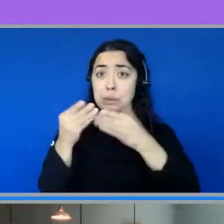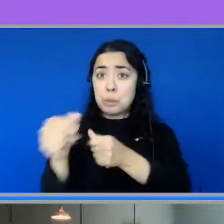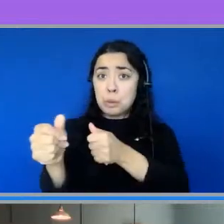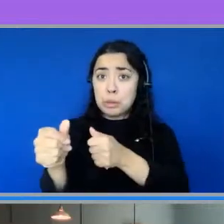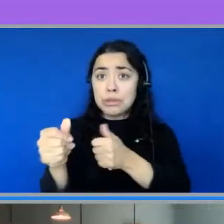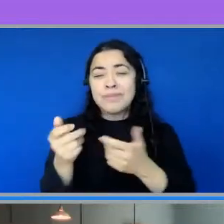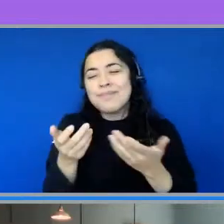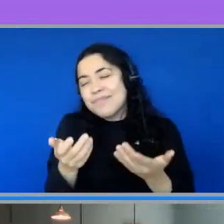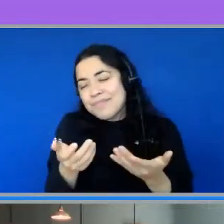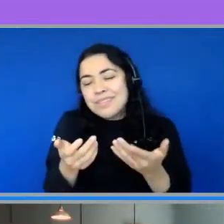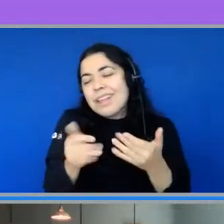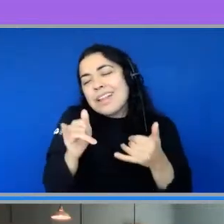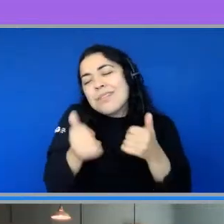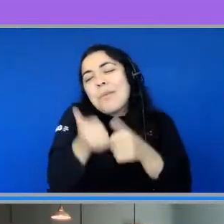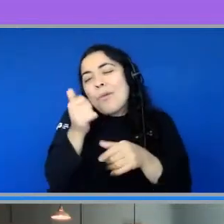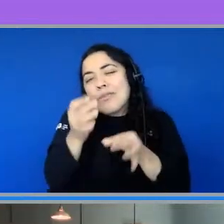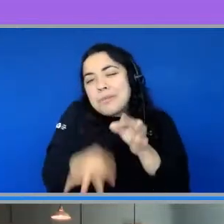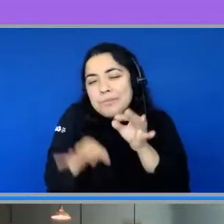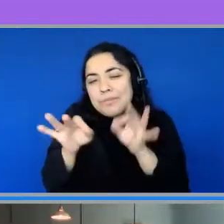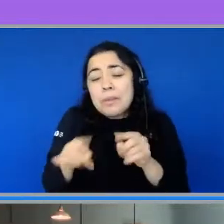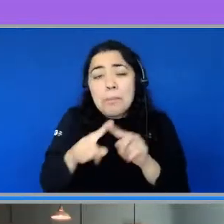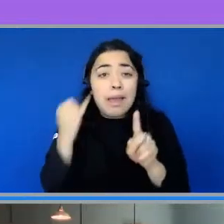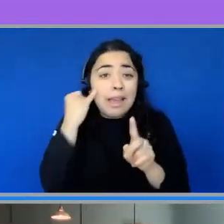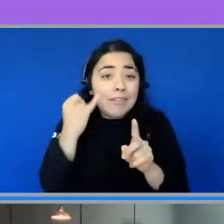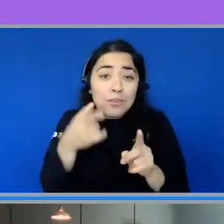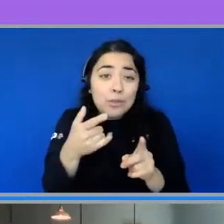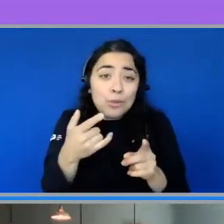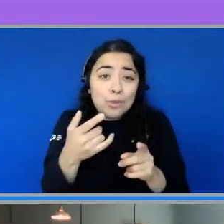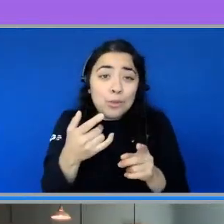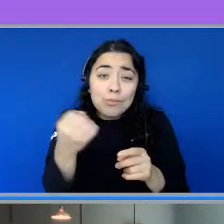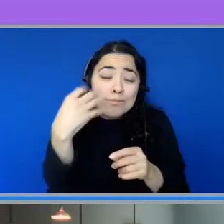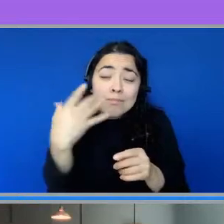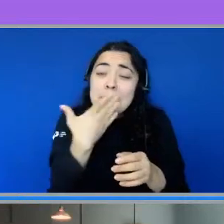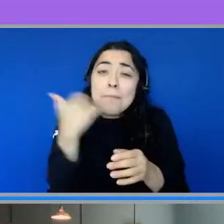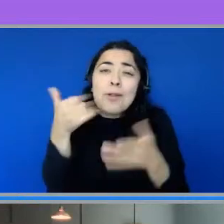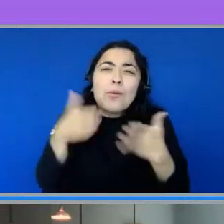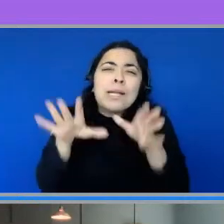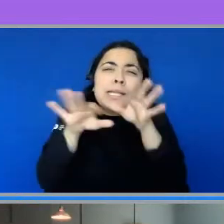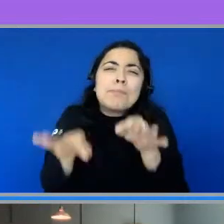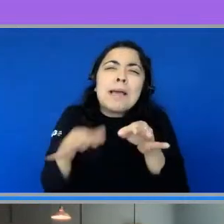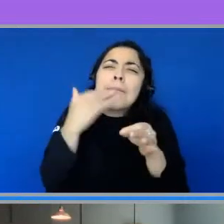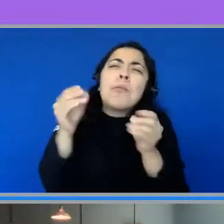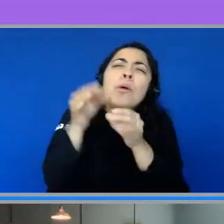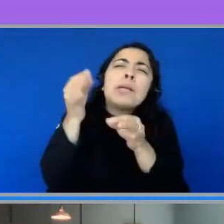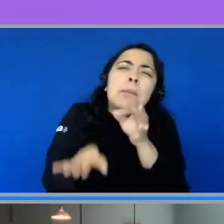pretty much as simple as I can explain it now, but if there's a better way in the chat, please let me know. I am all about